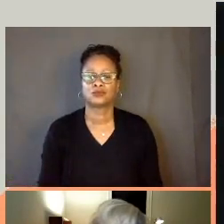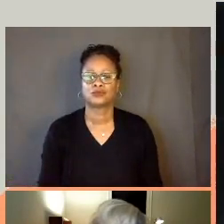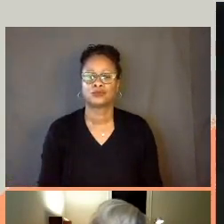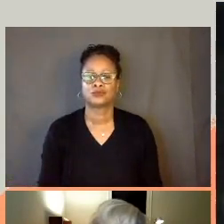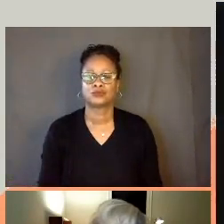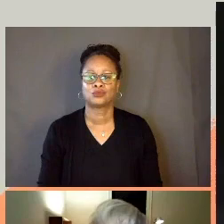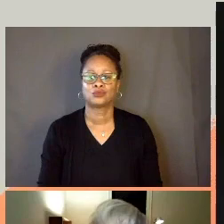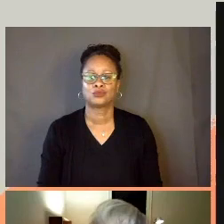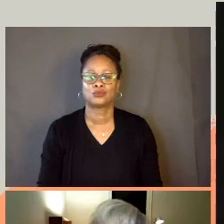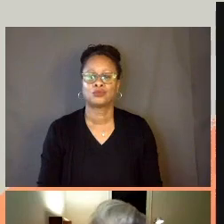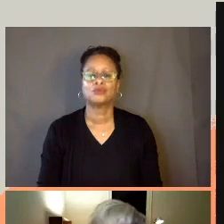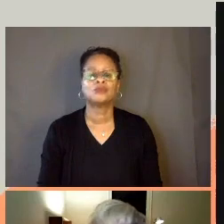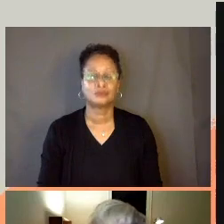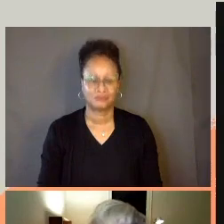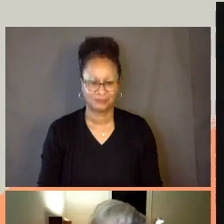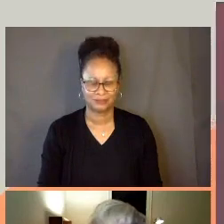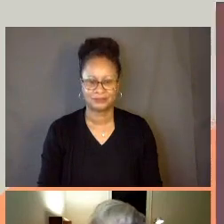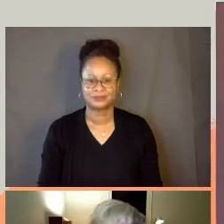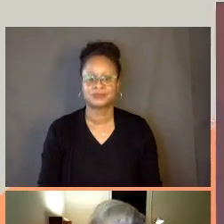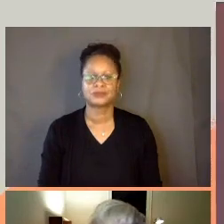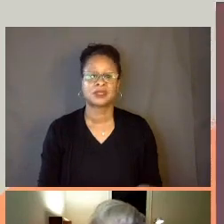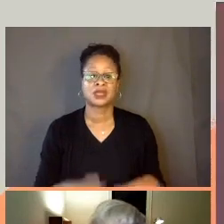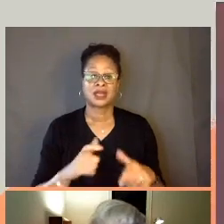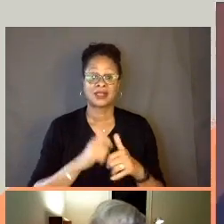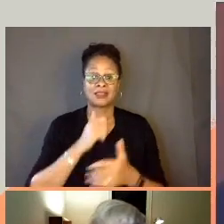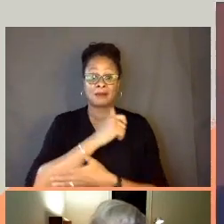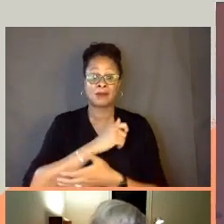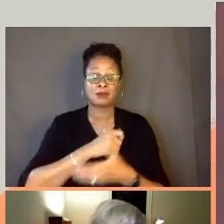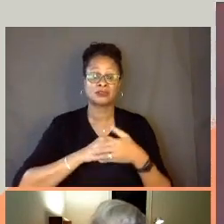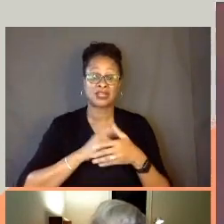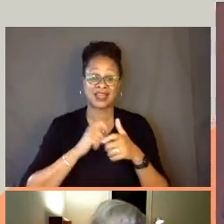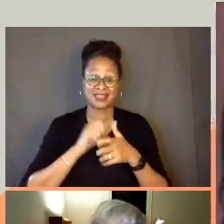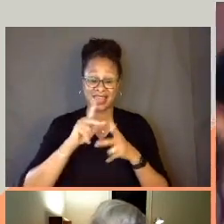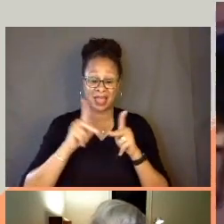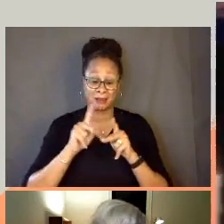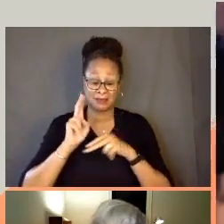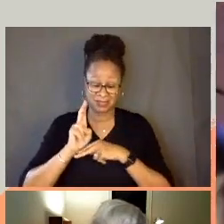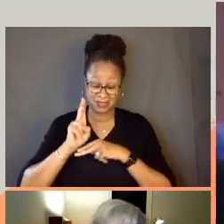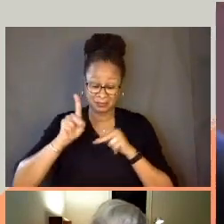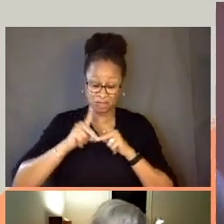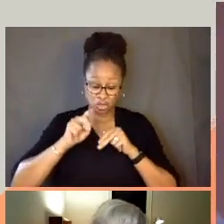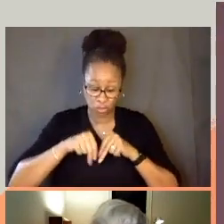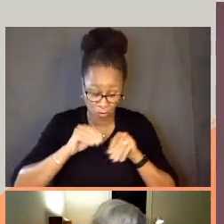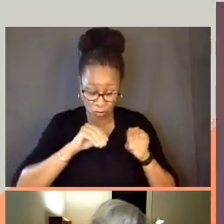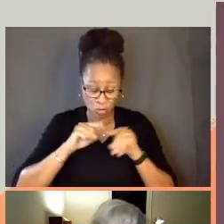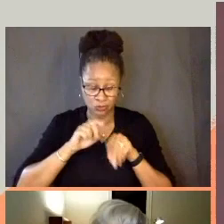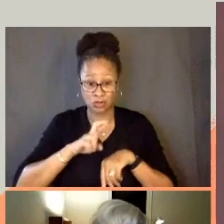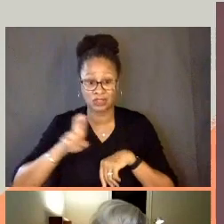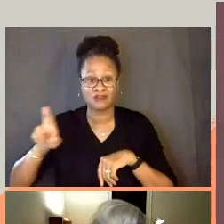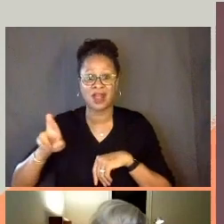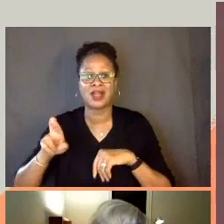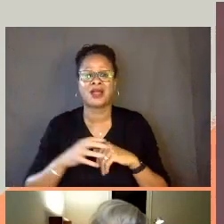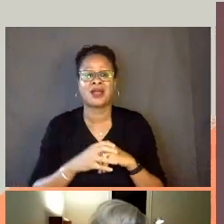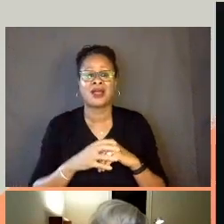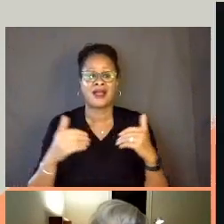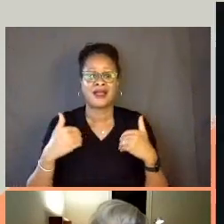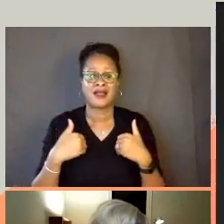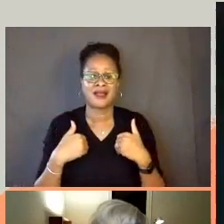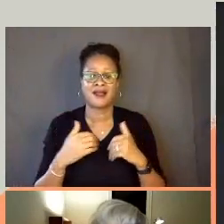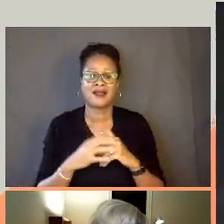ERIN DEWARD (VOICEOVER): --contained from the elbows up. In that bent position, she moves off to her right. Having more Can we back it up?